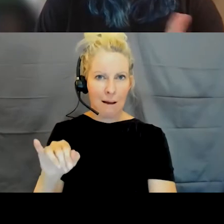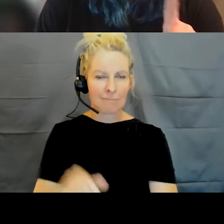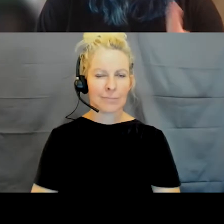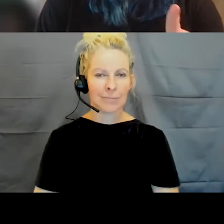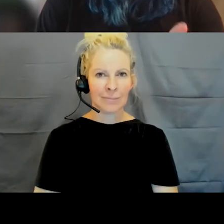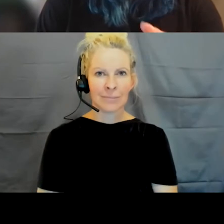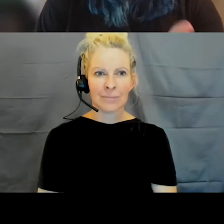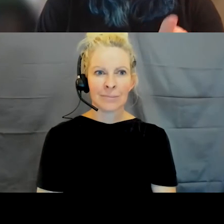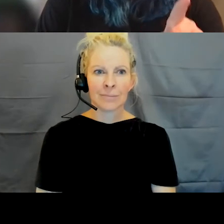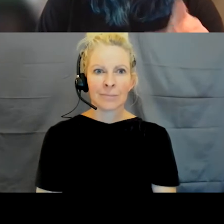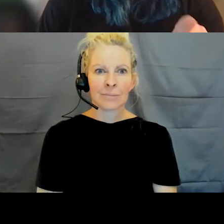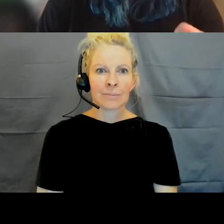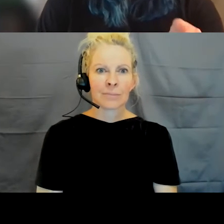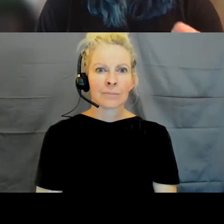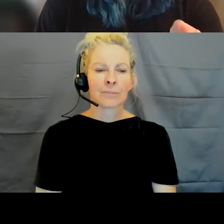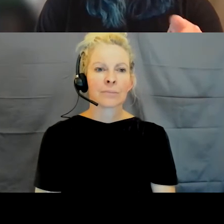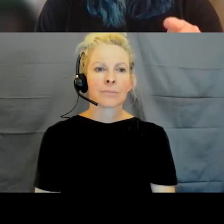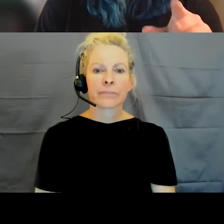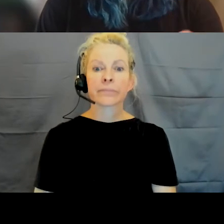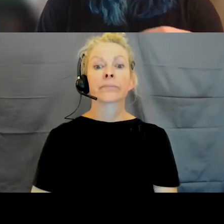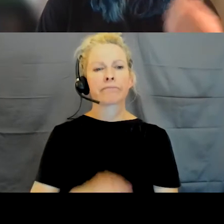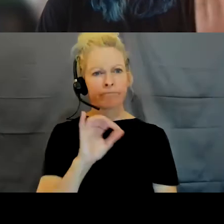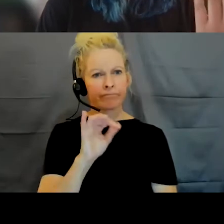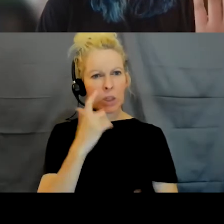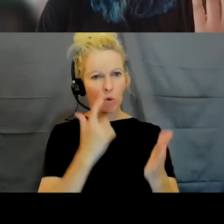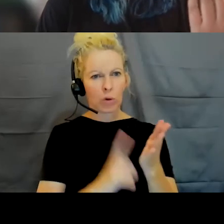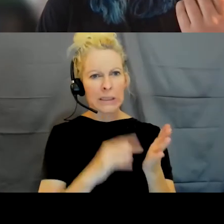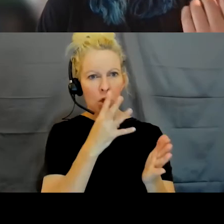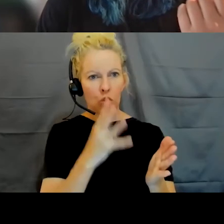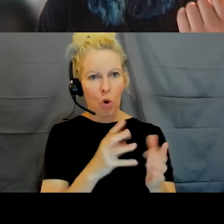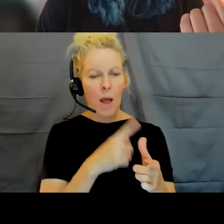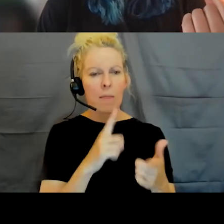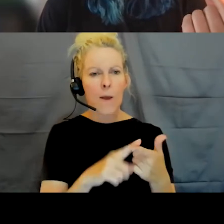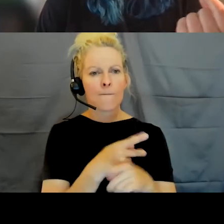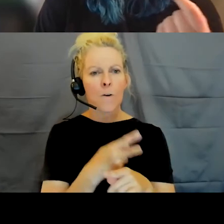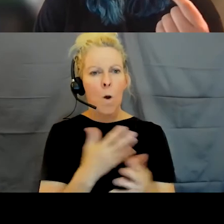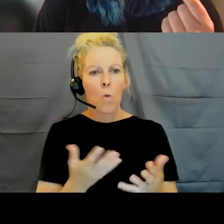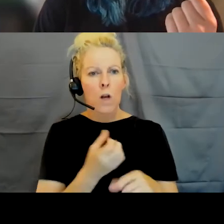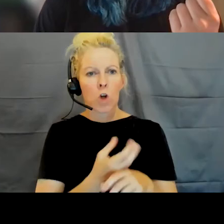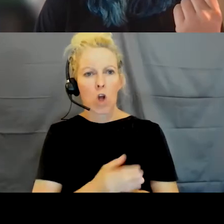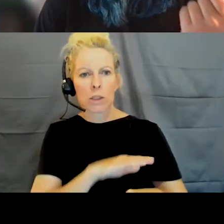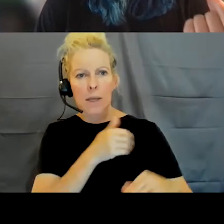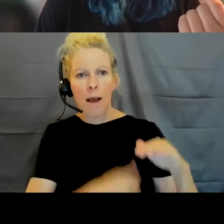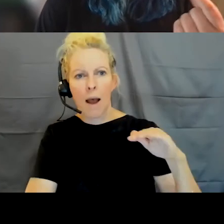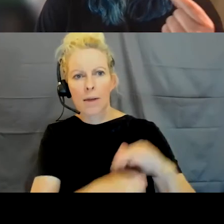this is ignored. I need to figure out what is hiding it from users. This could be aria hidden,